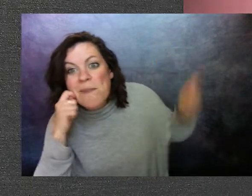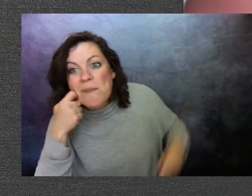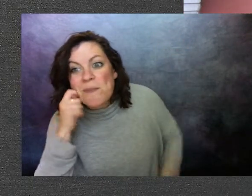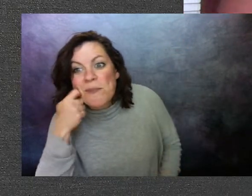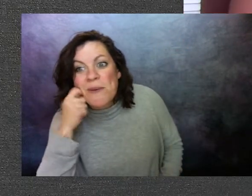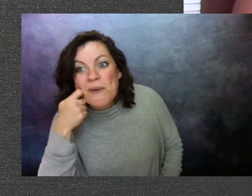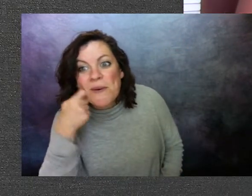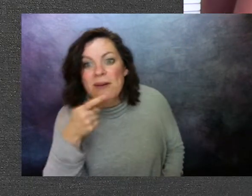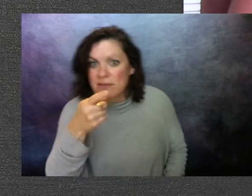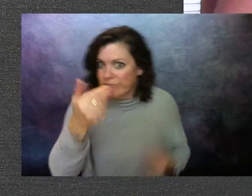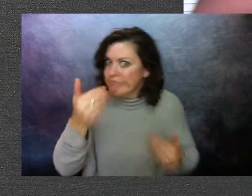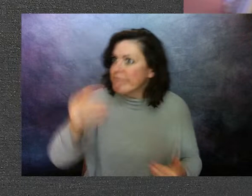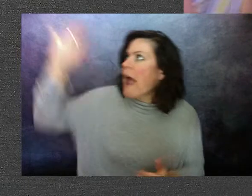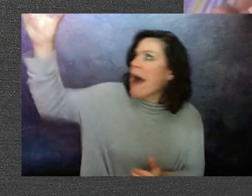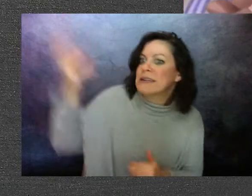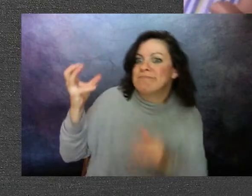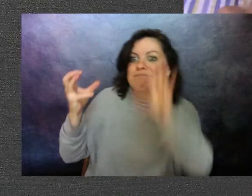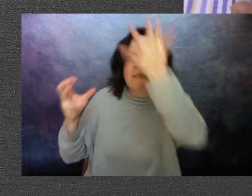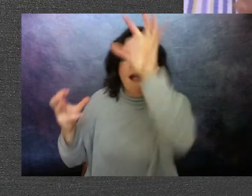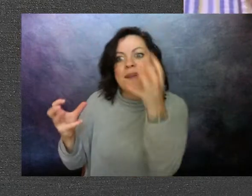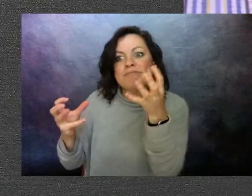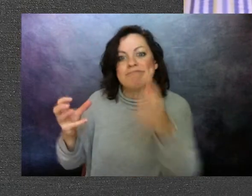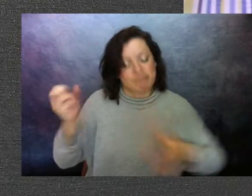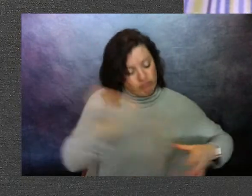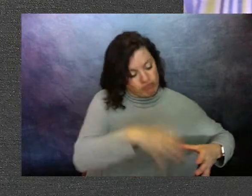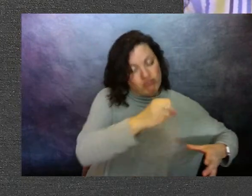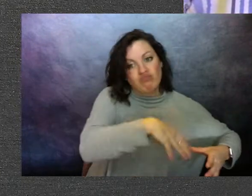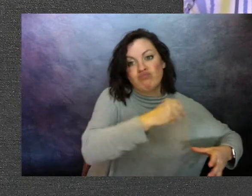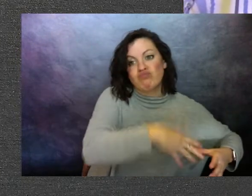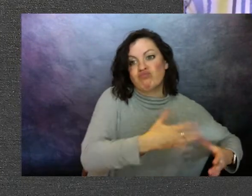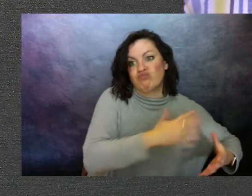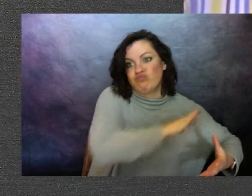Maybe you are picking some apples and putting them into a basket.